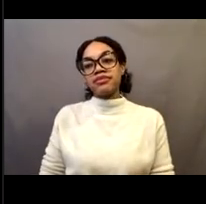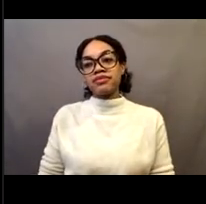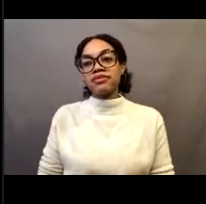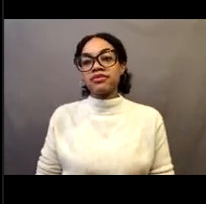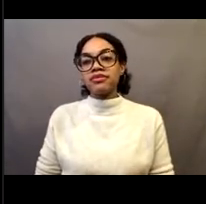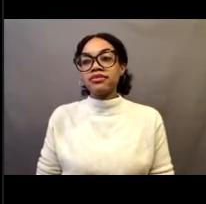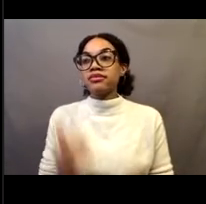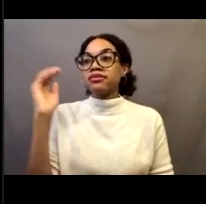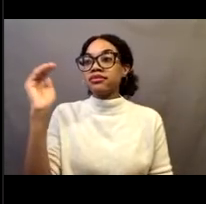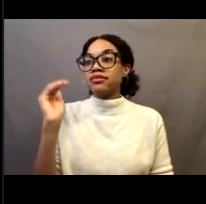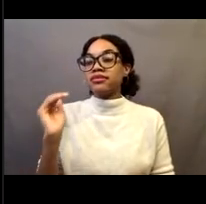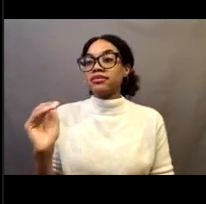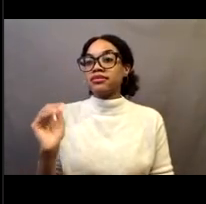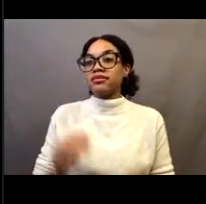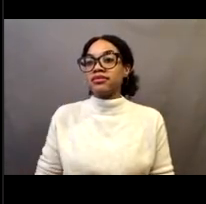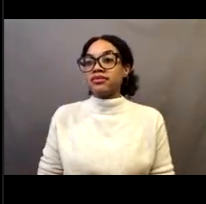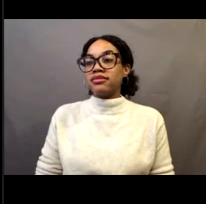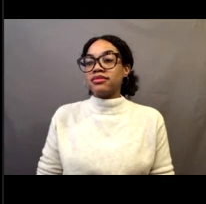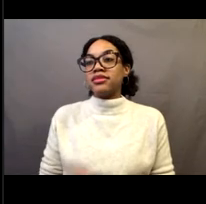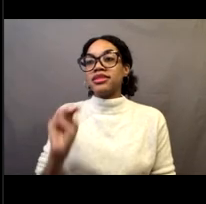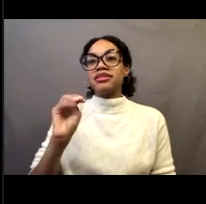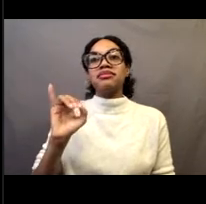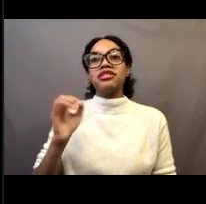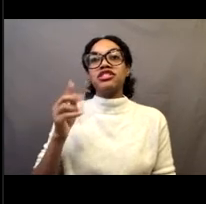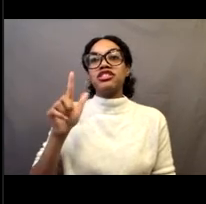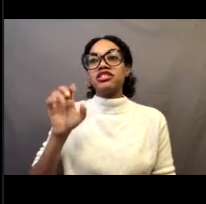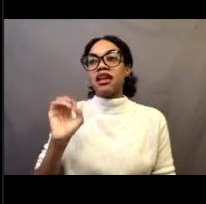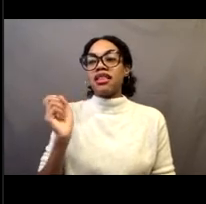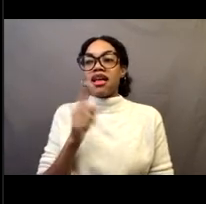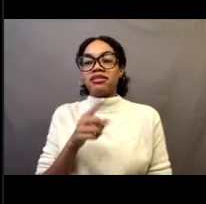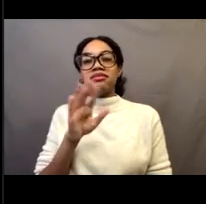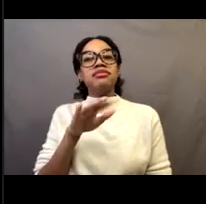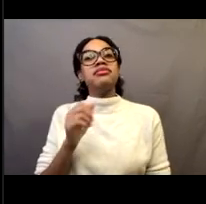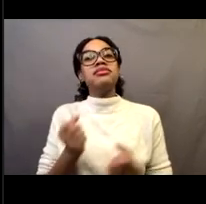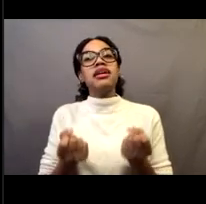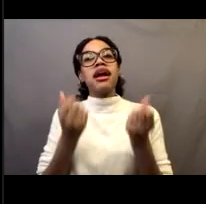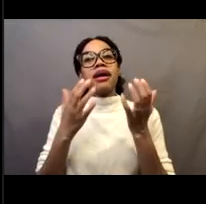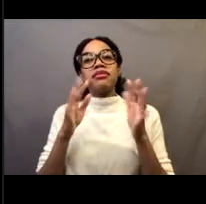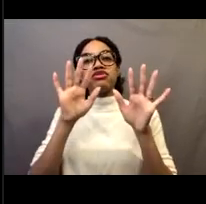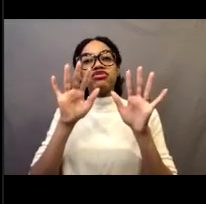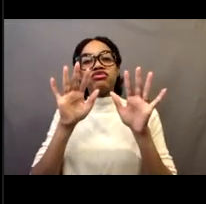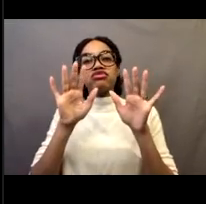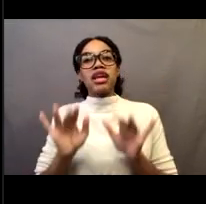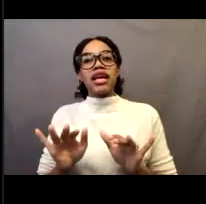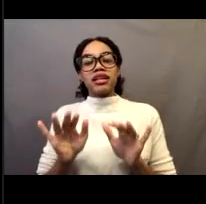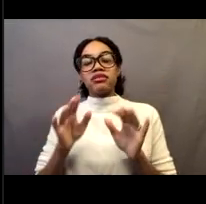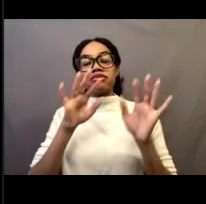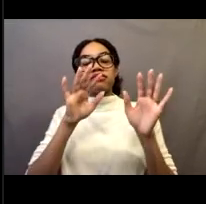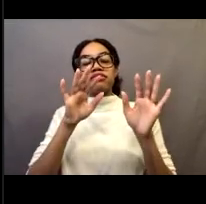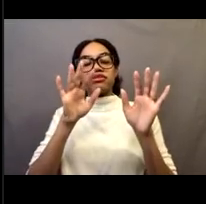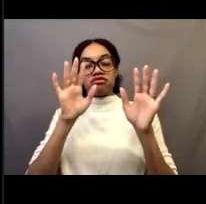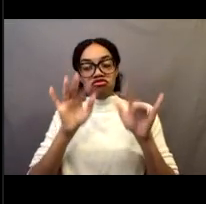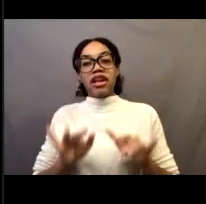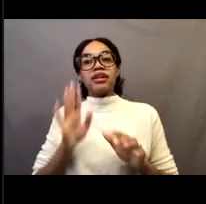[Grace] Great and so Michelle asks how much rain causes flooding. Is there a way to know if a storm is going to